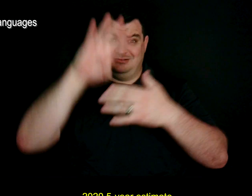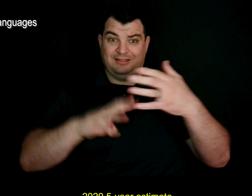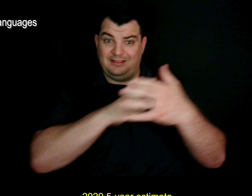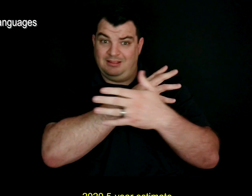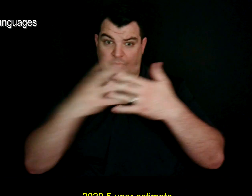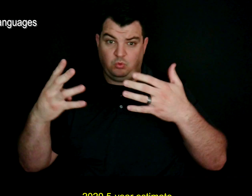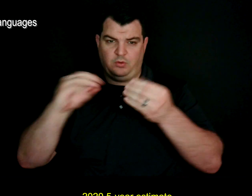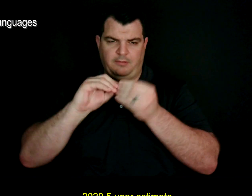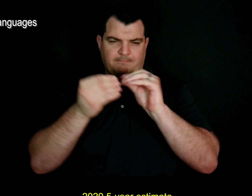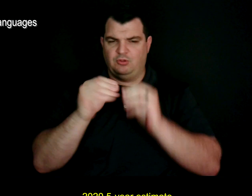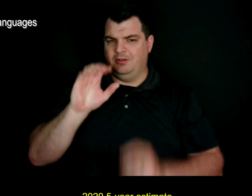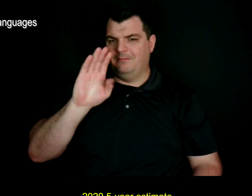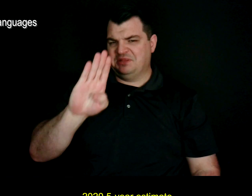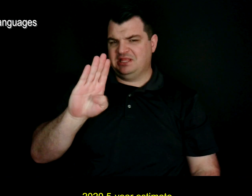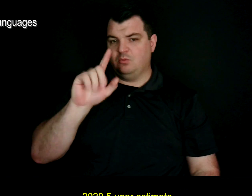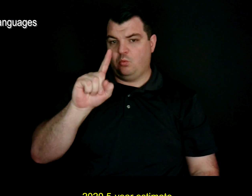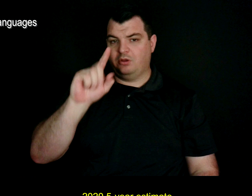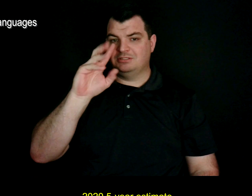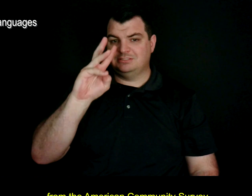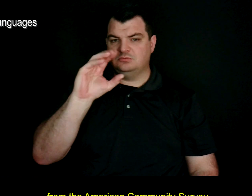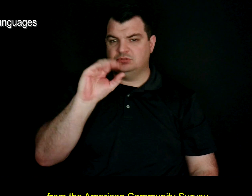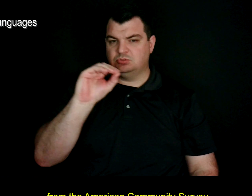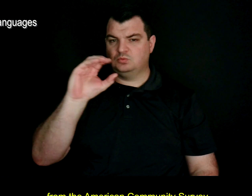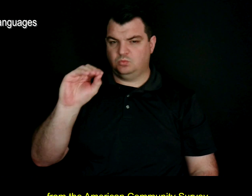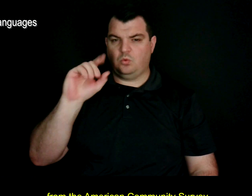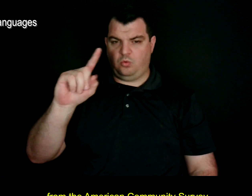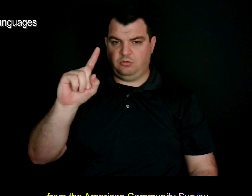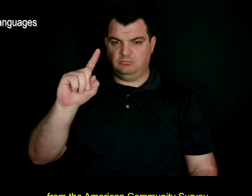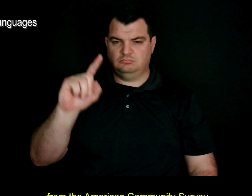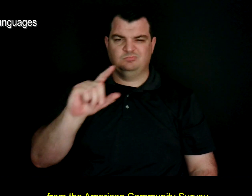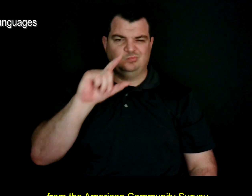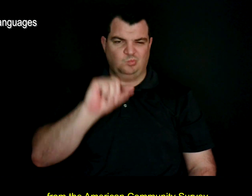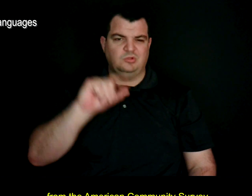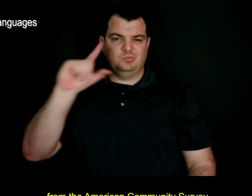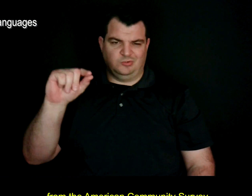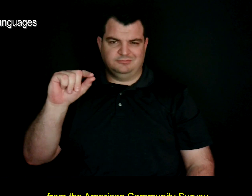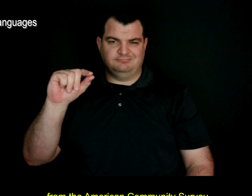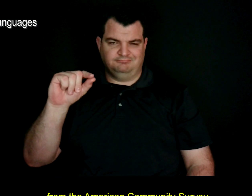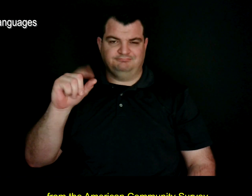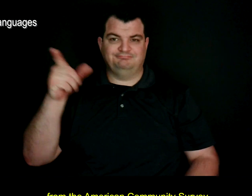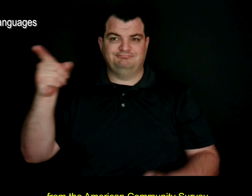2020 5-year estimate, from the American Community Survey.